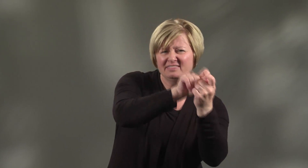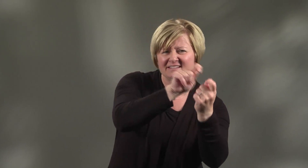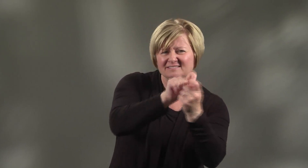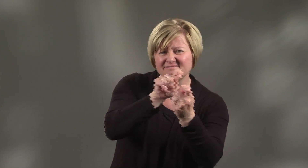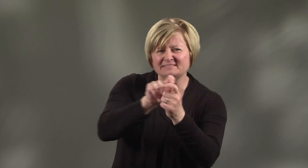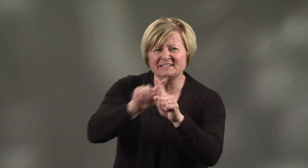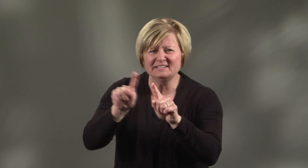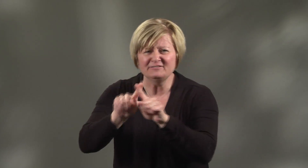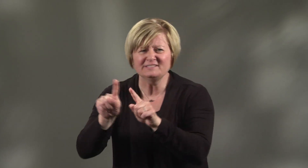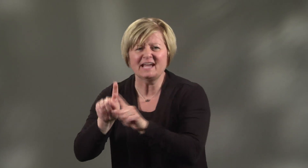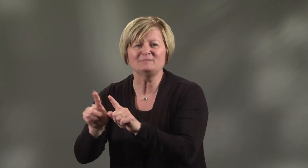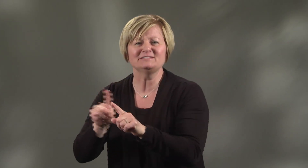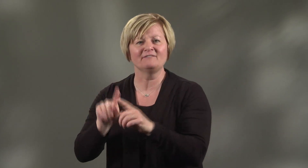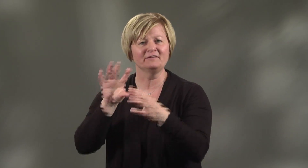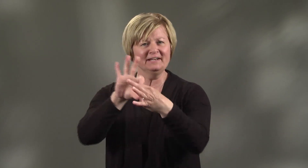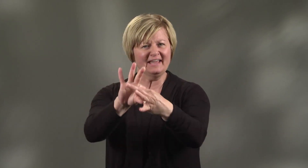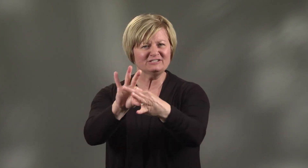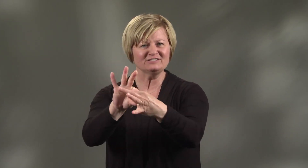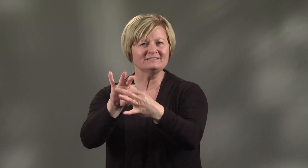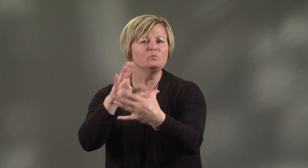of different type of connections will be shared.